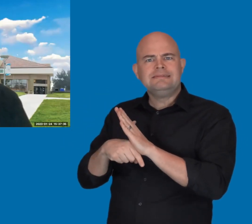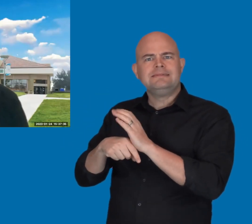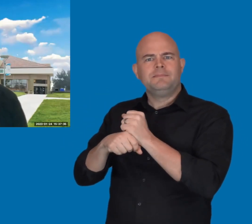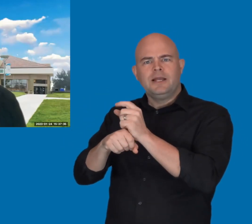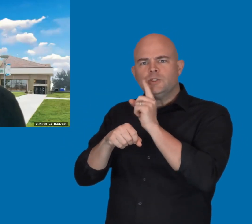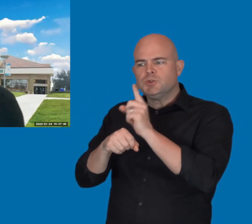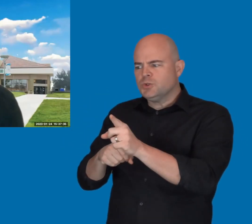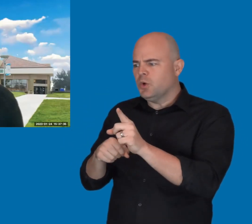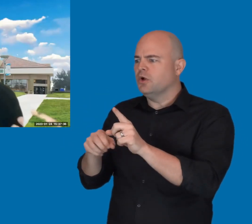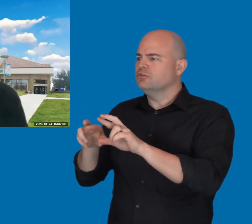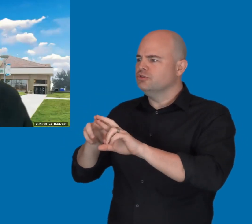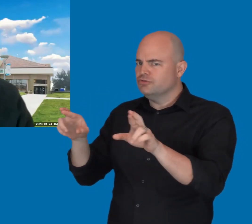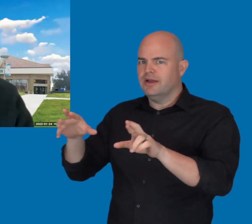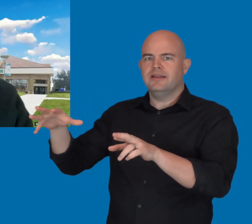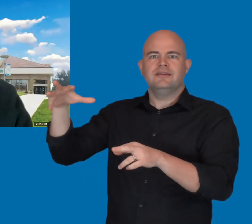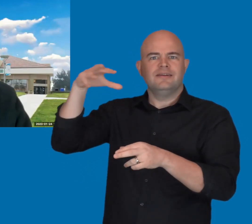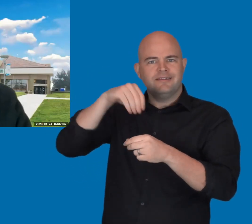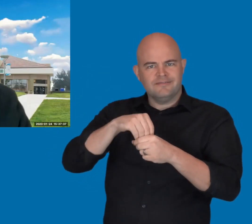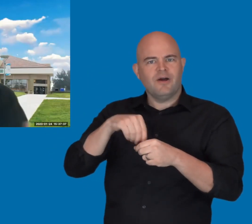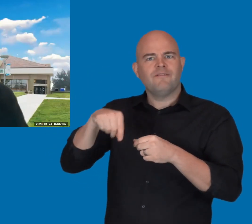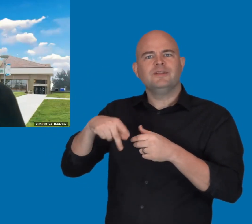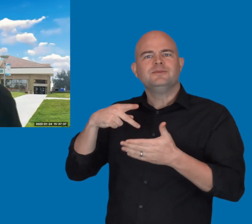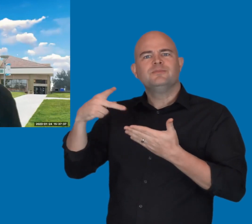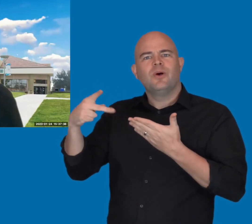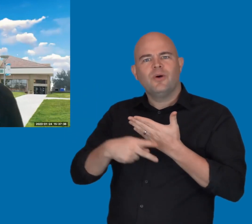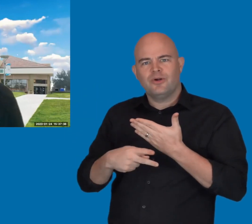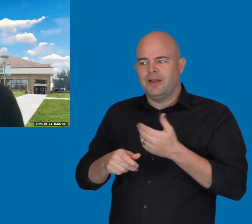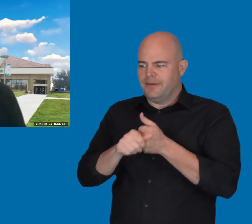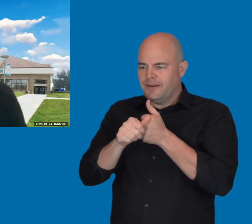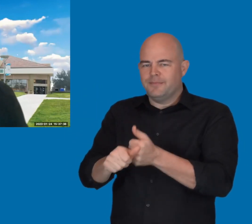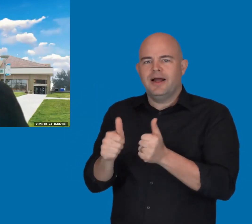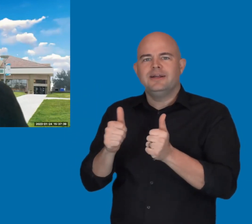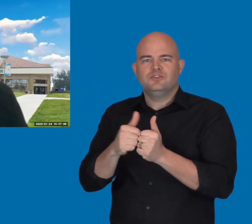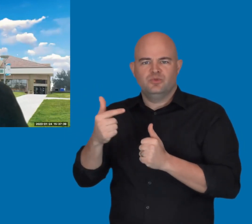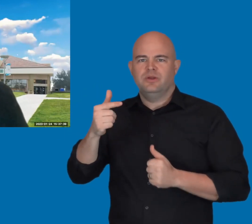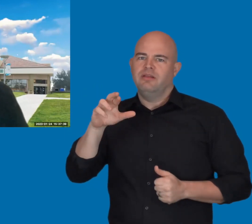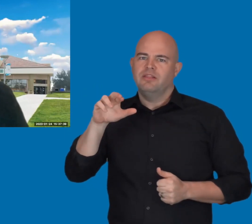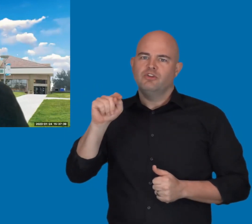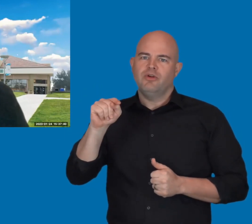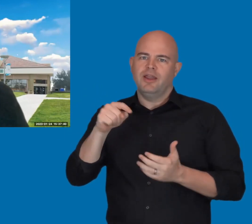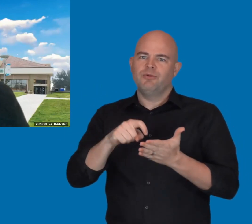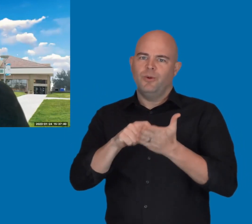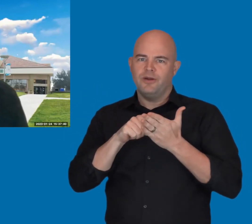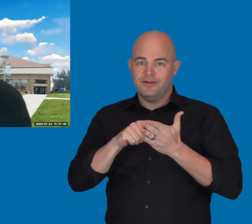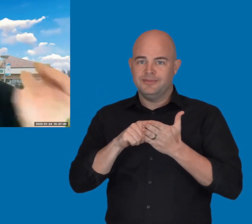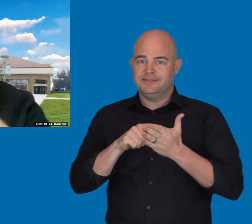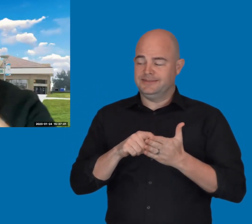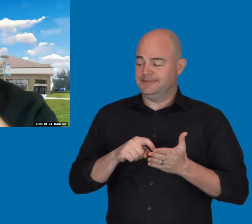about how accessibility intersects with the zero textbook cost work that you guys are doing?